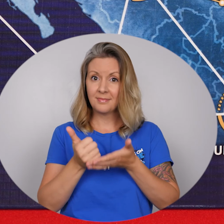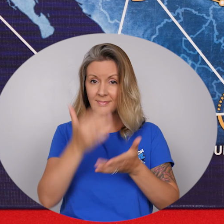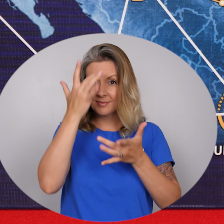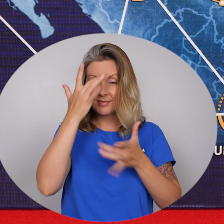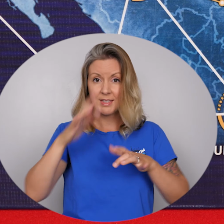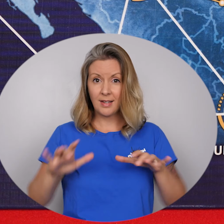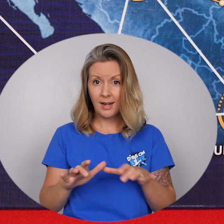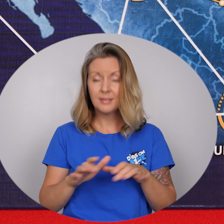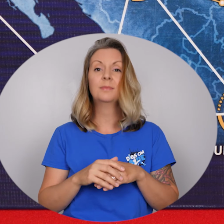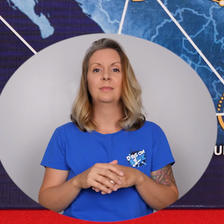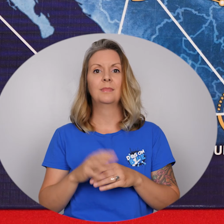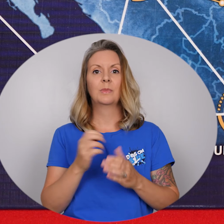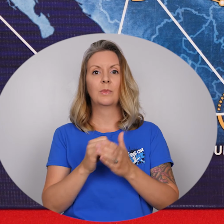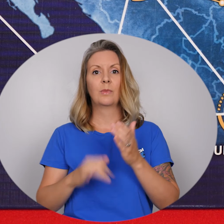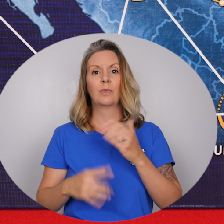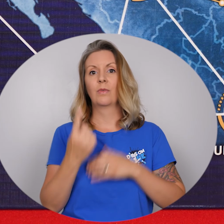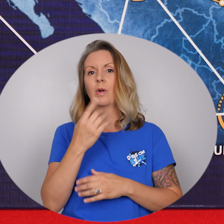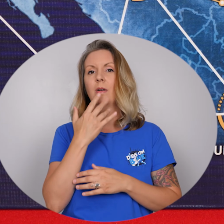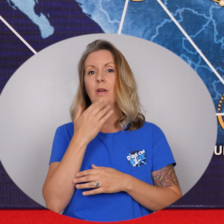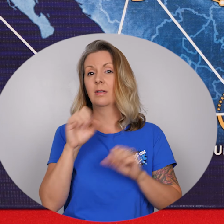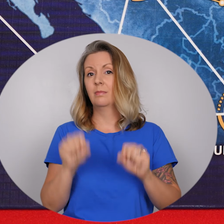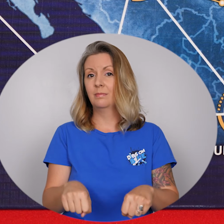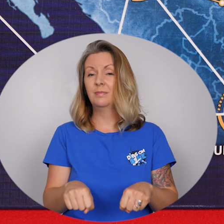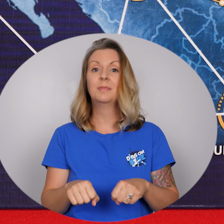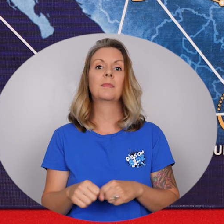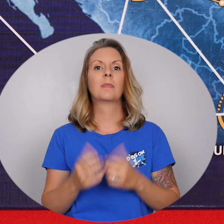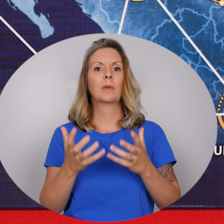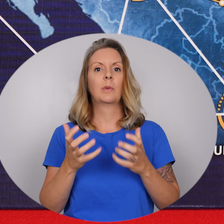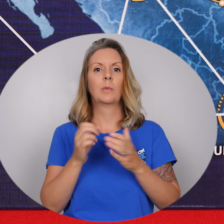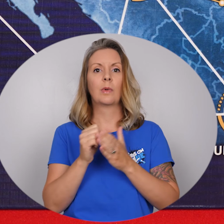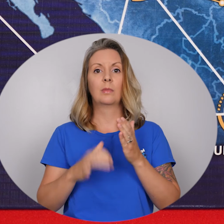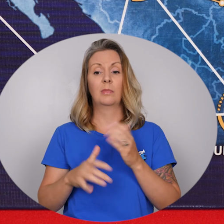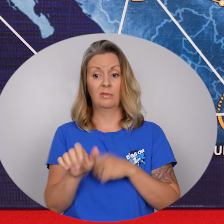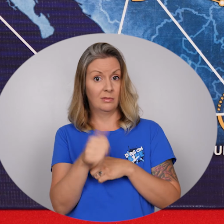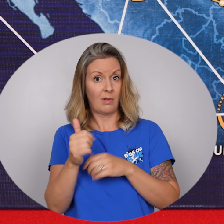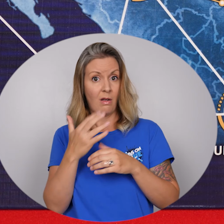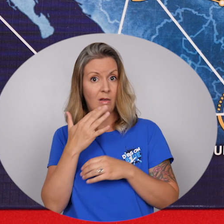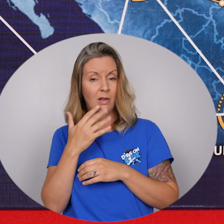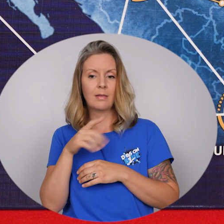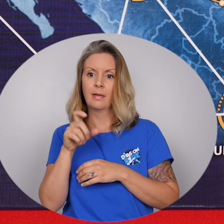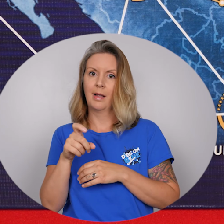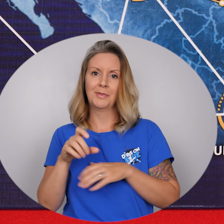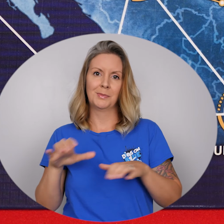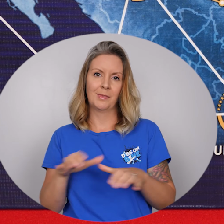When you treat a disease, you can only remove cubes of one color. Removing cubes of another